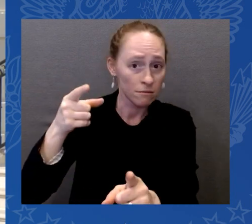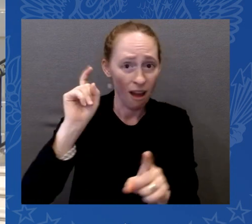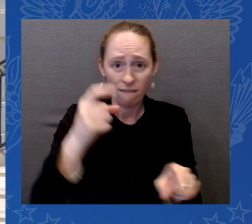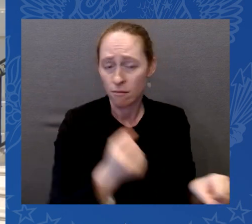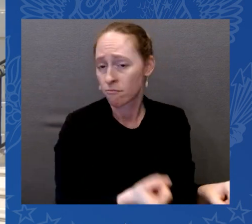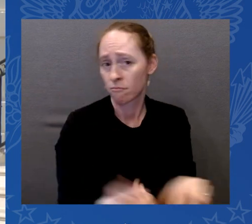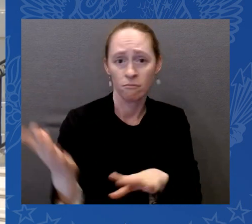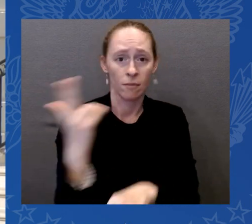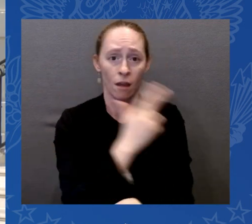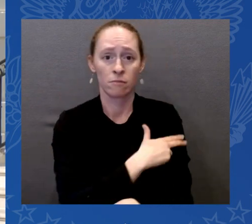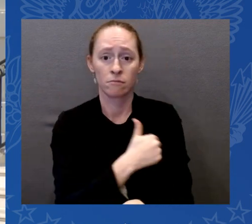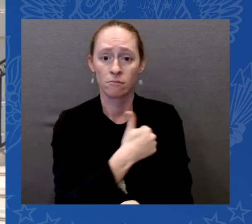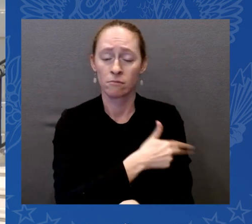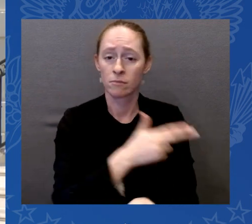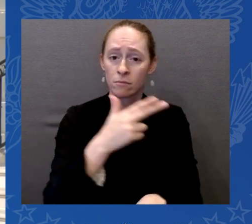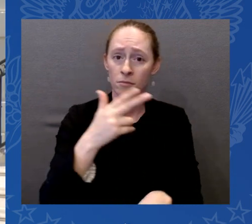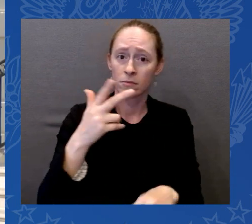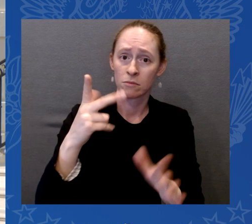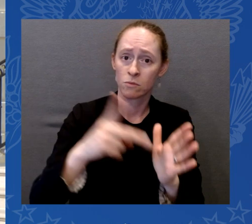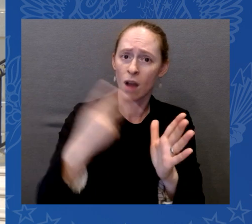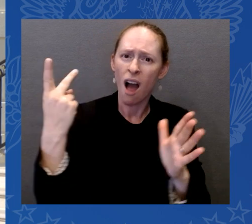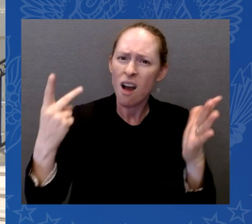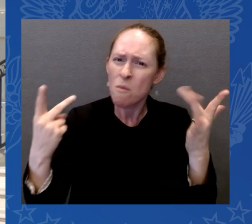just for drinking water from the kitchen sink.